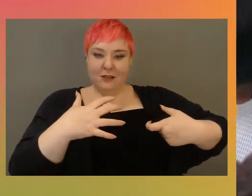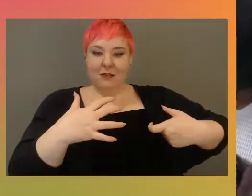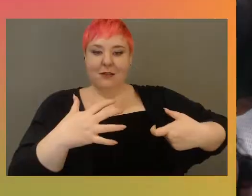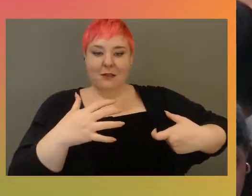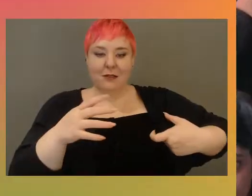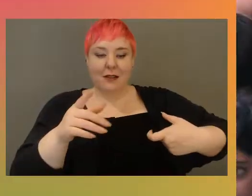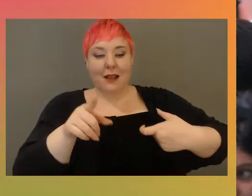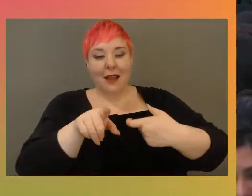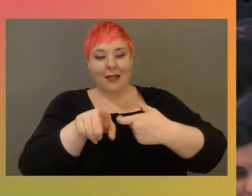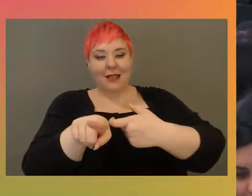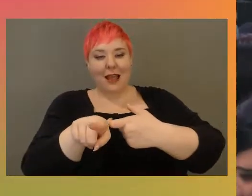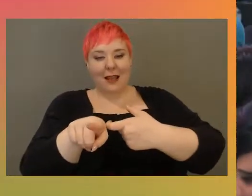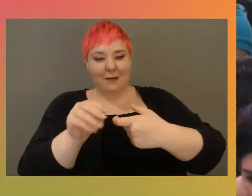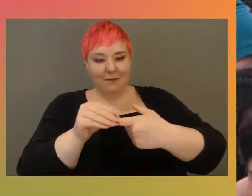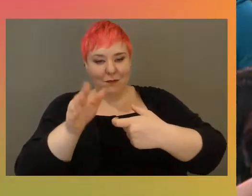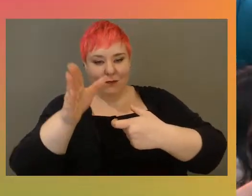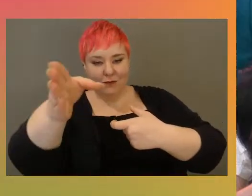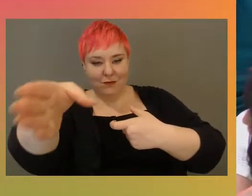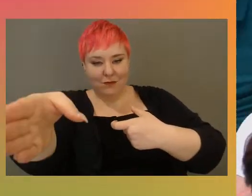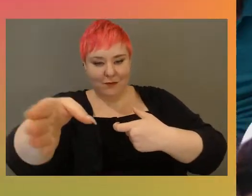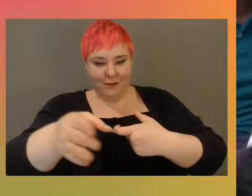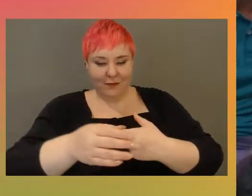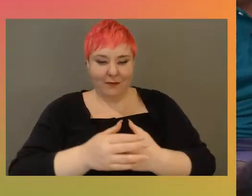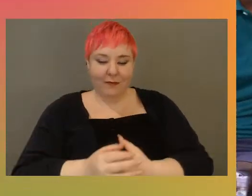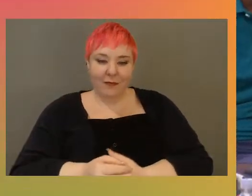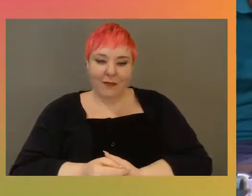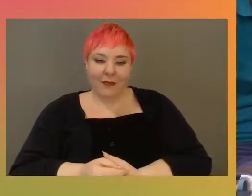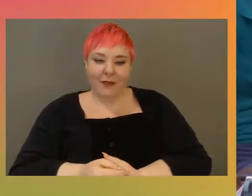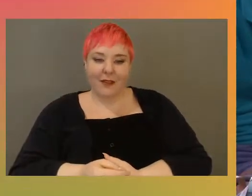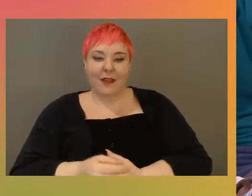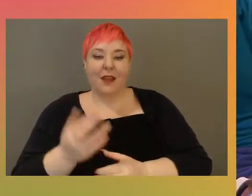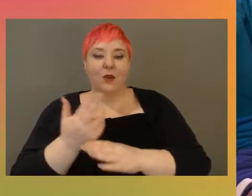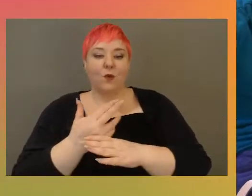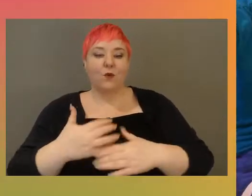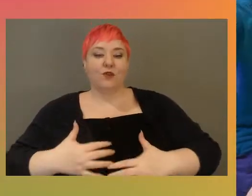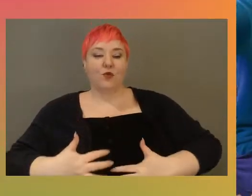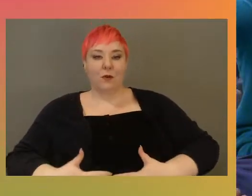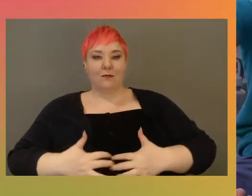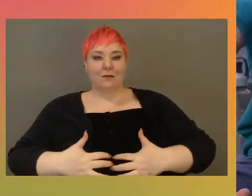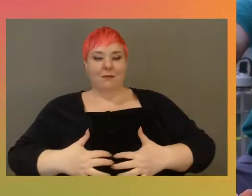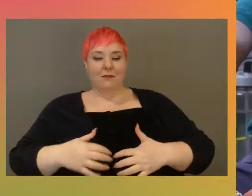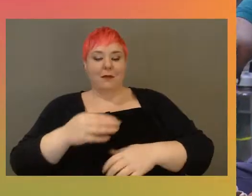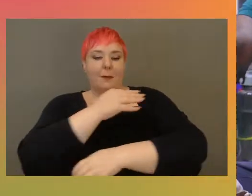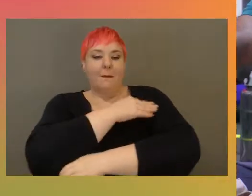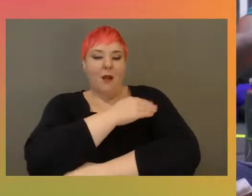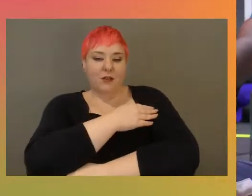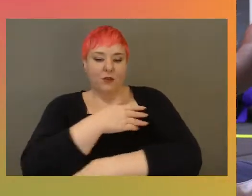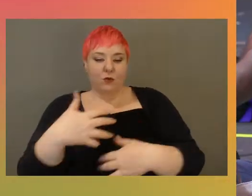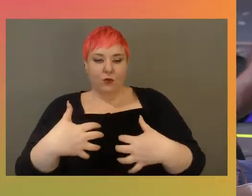REACH. AS YOU REACH, YOU WILL PUSH OFF THE BENT LEG, YOU CAN FEEL THE BENT LEG HURTLING YOUR CHEST FORWARD, AND YOUR STRAIGHT LEG